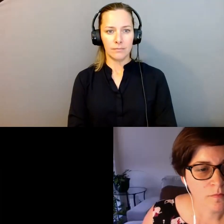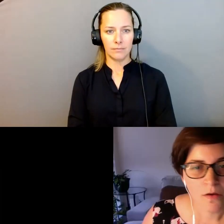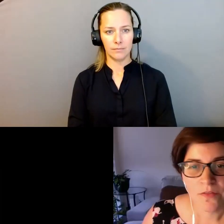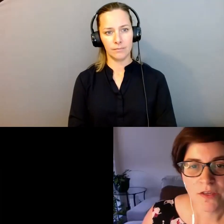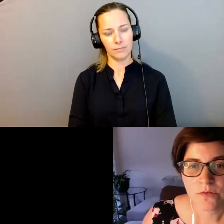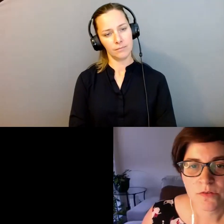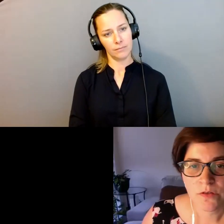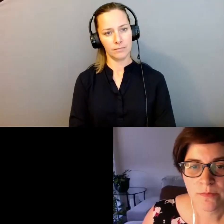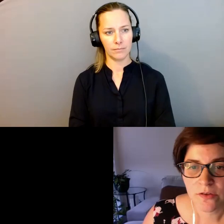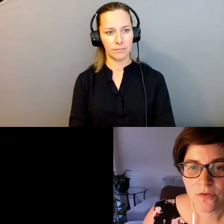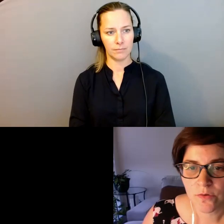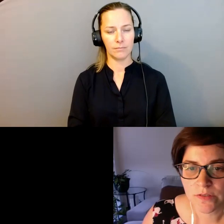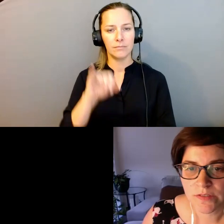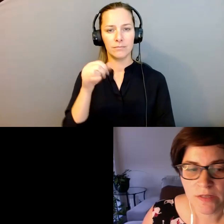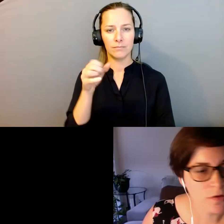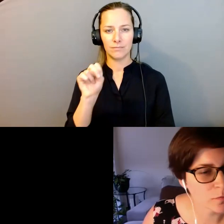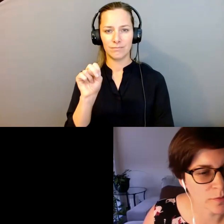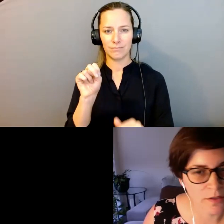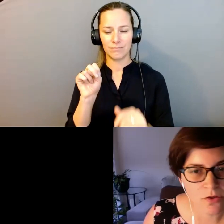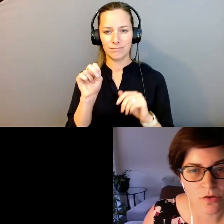Thank you so much for such a rich